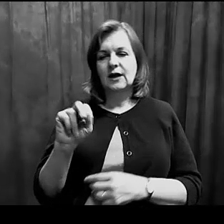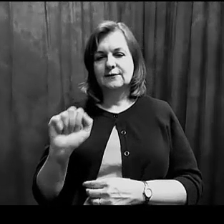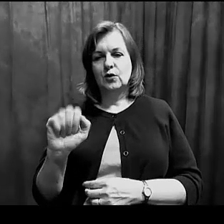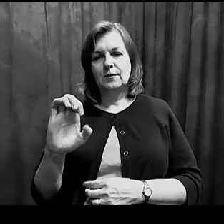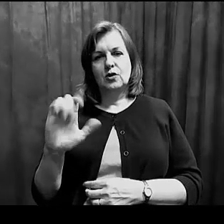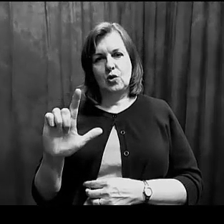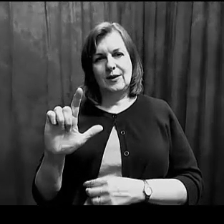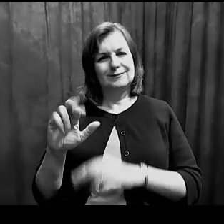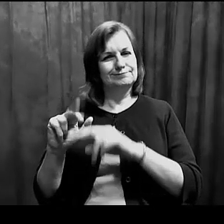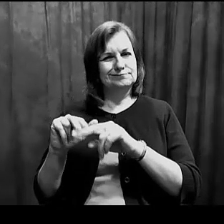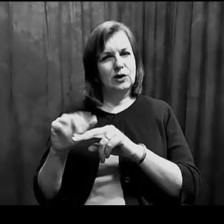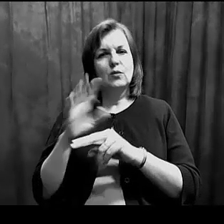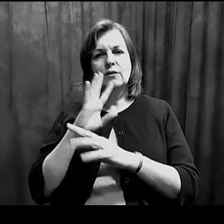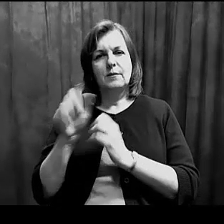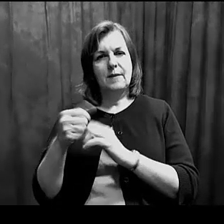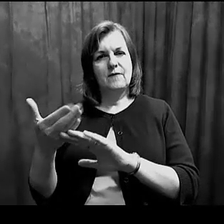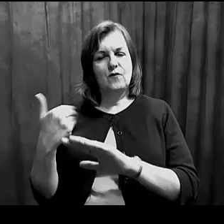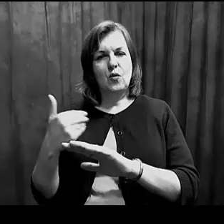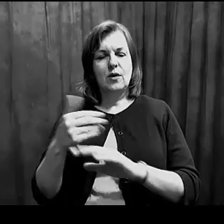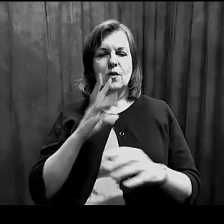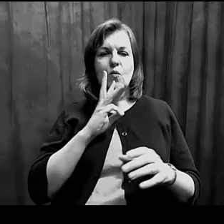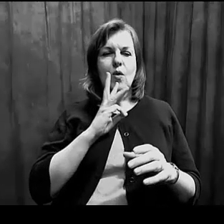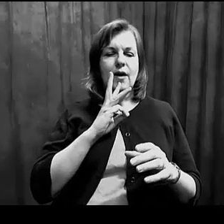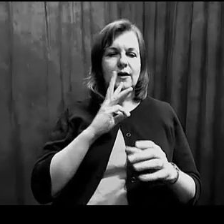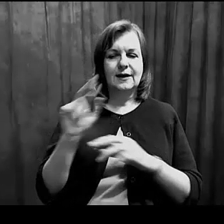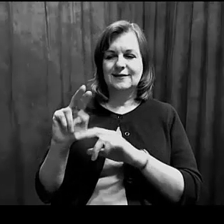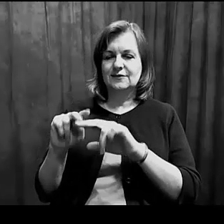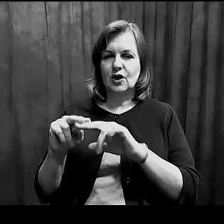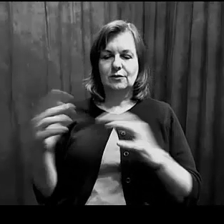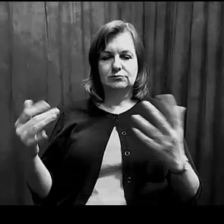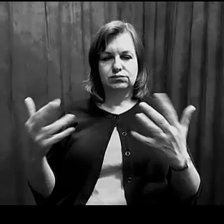we've got water molecules we've got our sodium chloride that we talked about before